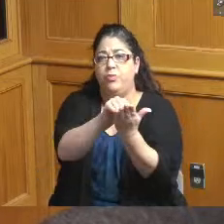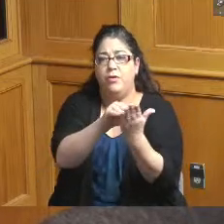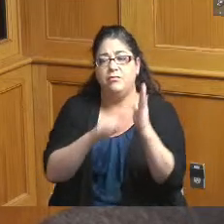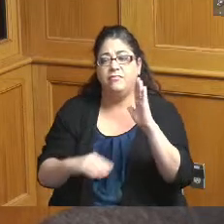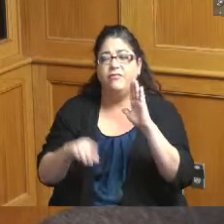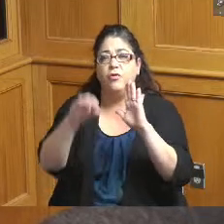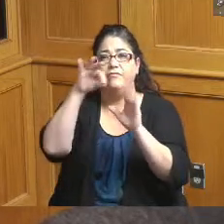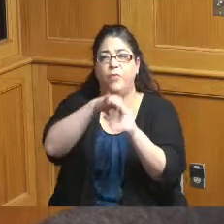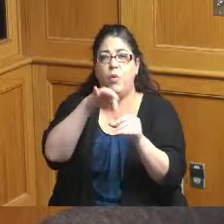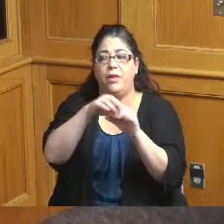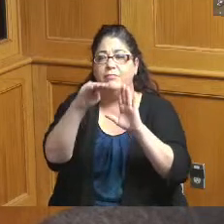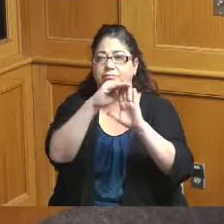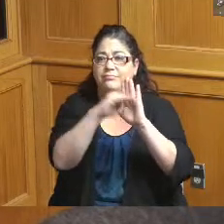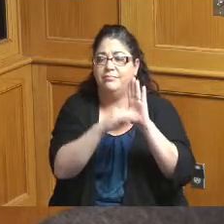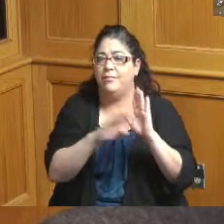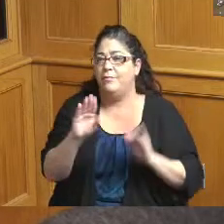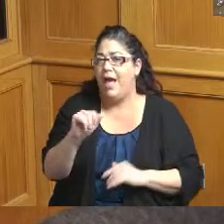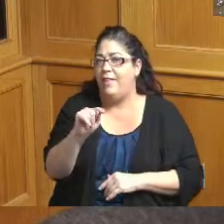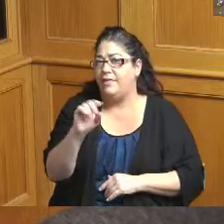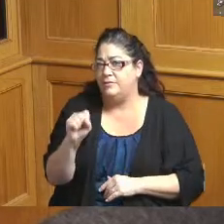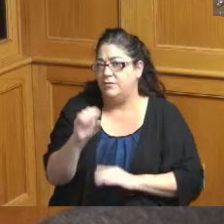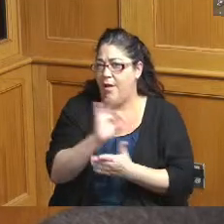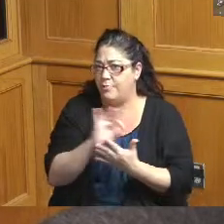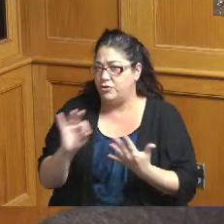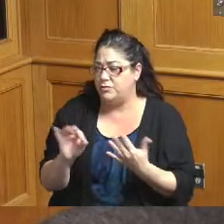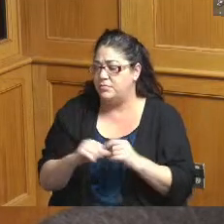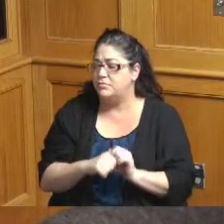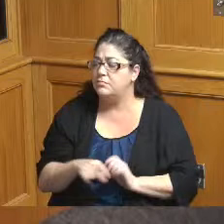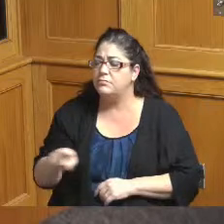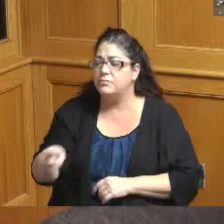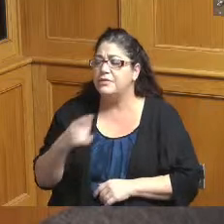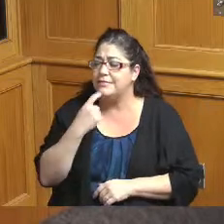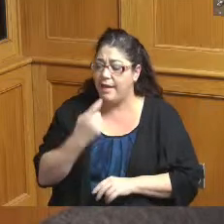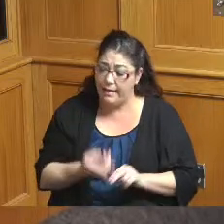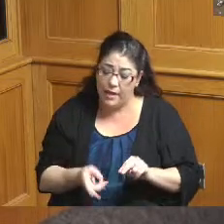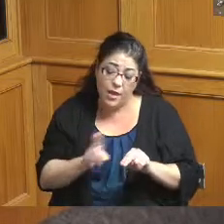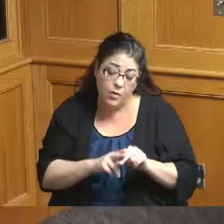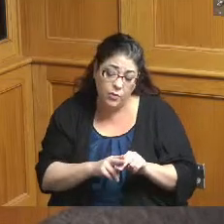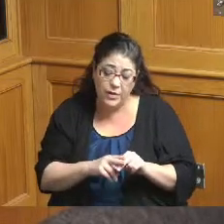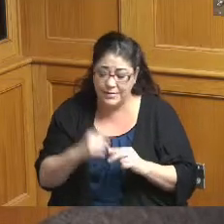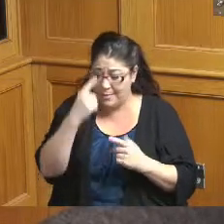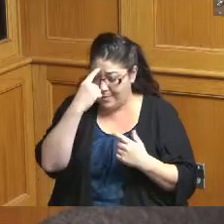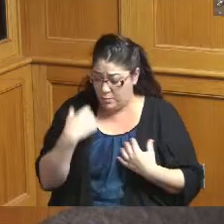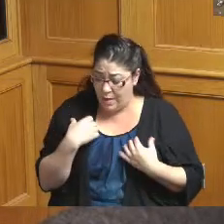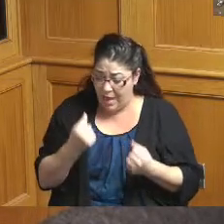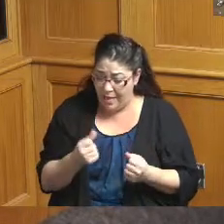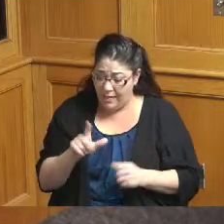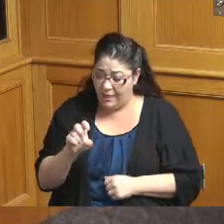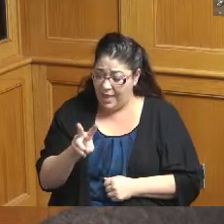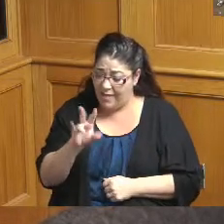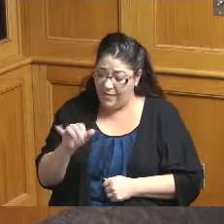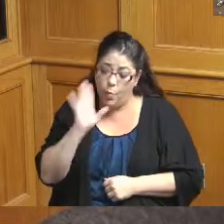are you basing your increases on the fact that the mental health Levy will pass is that where you're